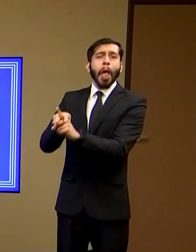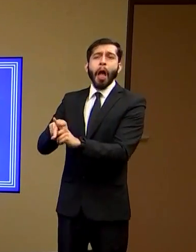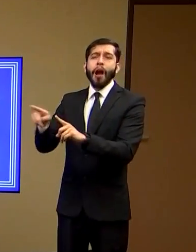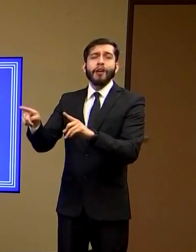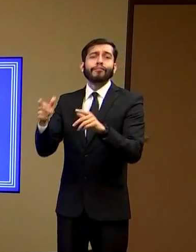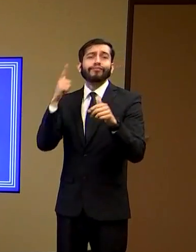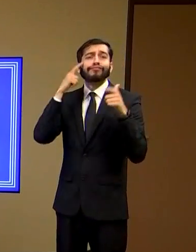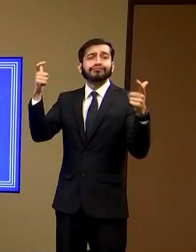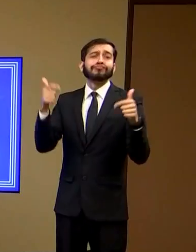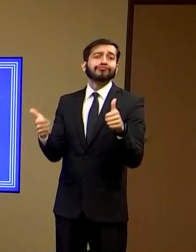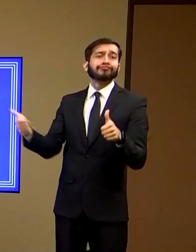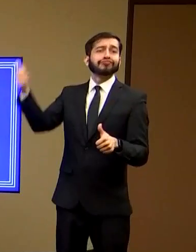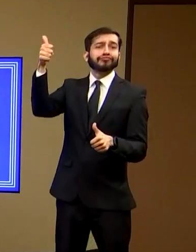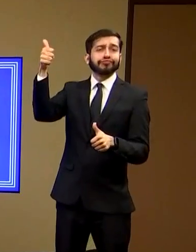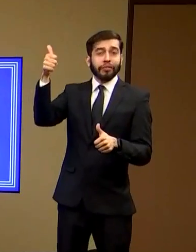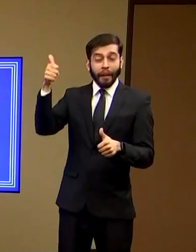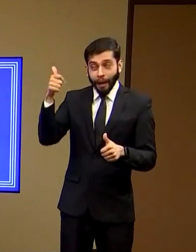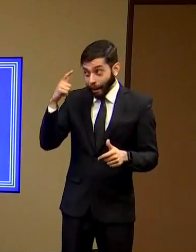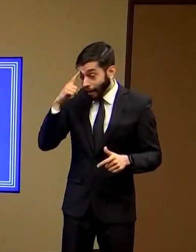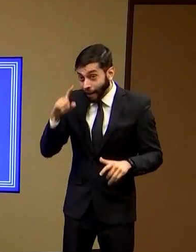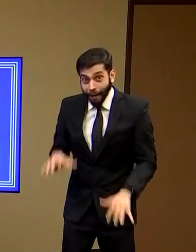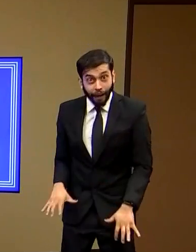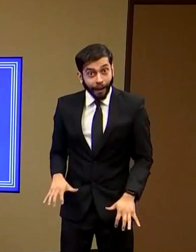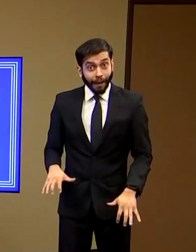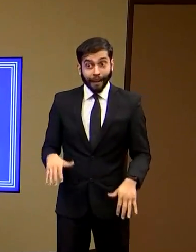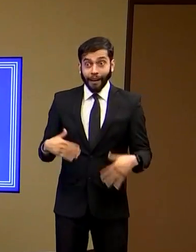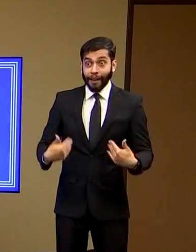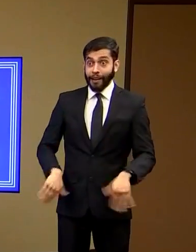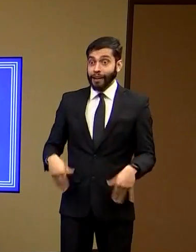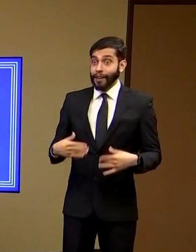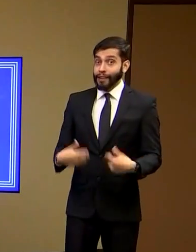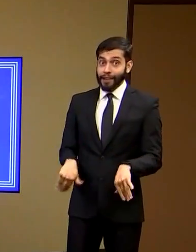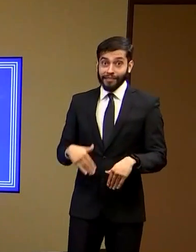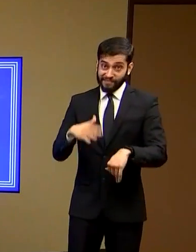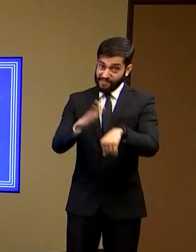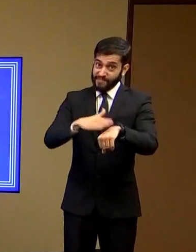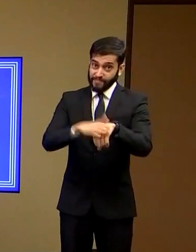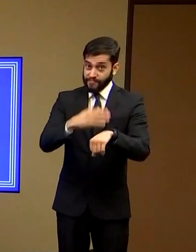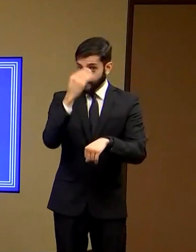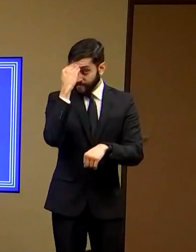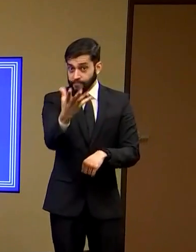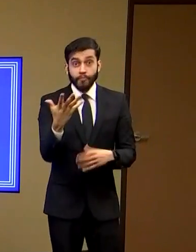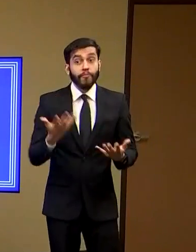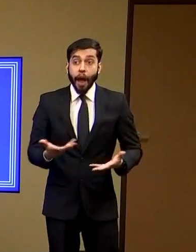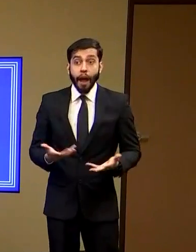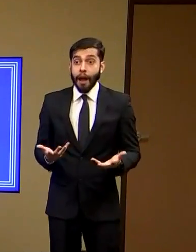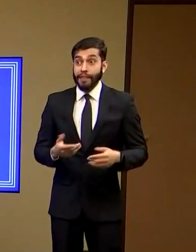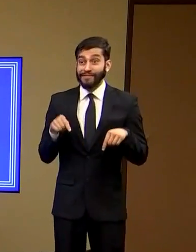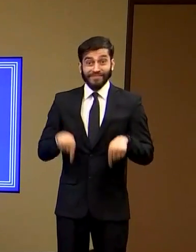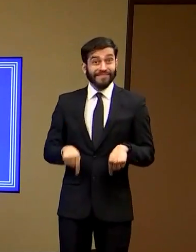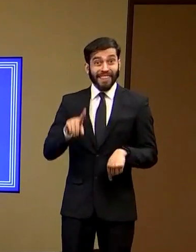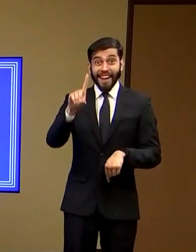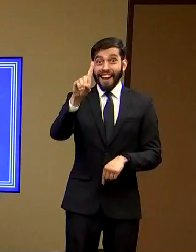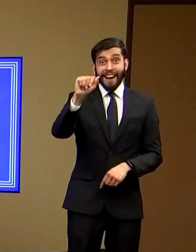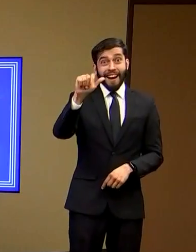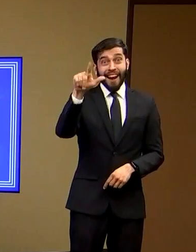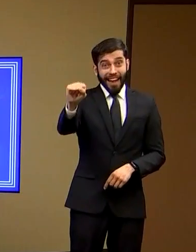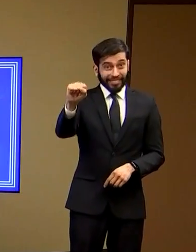LOBBY AT ANYONE FOOLISH ENOUGH TO FOLLOW IN THEIR LOBBY AT ANYONE FOOLISH ENOUGH TO FOLLOW IN THEIR FOOTSTEPS TO FOLLOW IN THEIR FOOTSTEPS TO FOLLOW IN THEIR FOOTSTEPS THAT TO FOLLOW IN THEIR FOOTSTEPS THAT AND TO FOLLOW IN THEIR FOOTSTEPS THAT AND DALLAS TO FOLLOW IN THEIR FOOTSTEPS THAT AND DALLAS COUNTY,